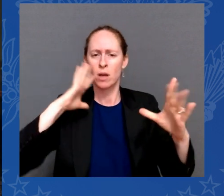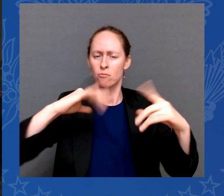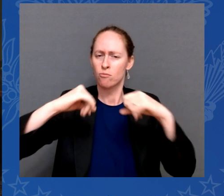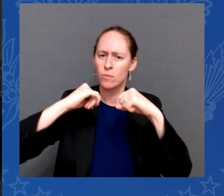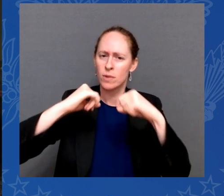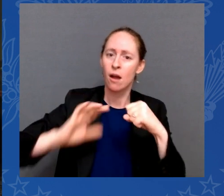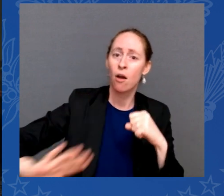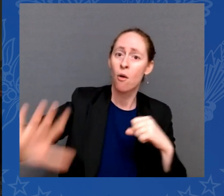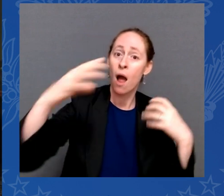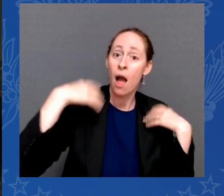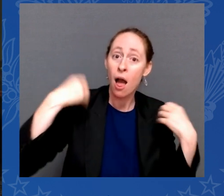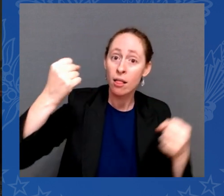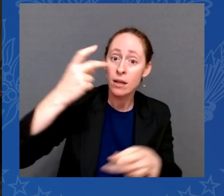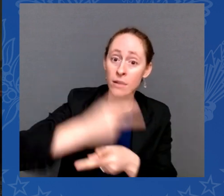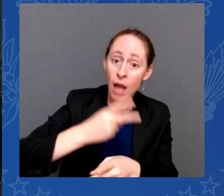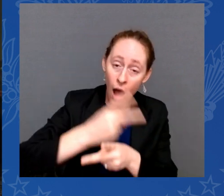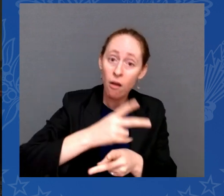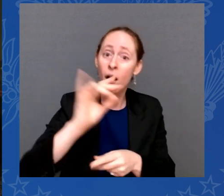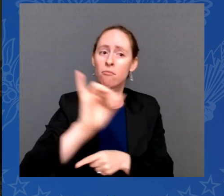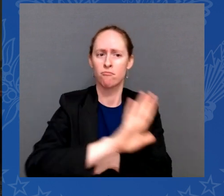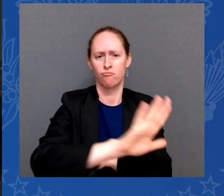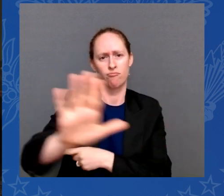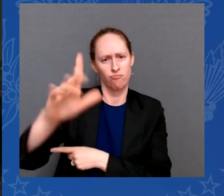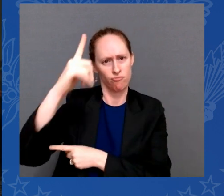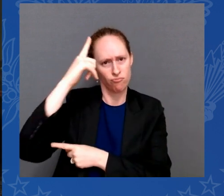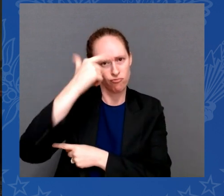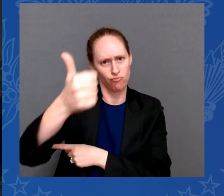Wade, which was ripped away by this extreme court.